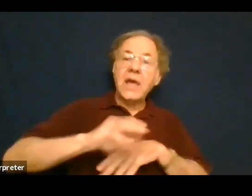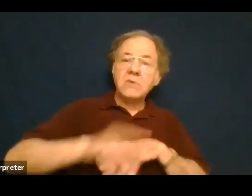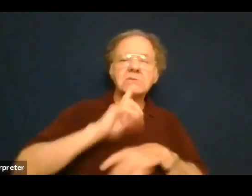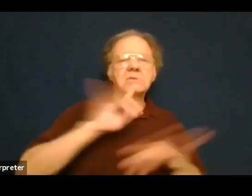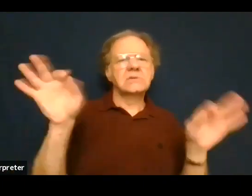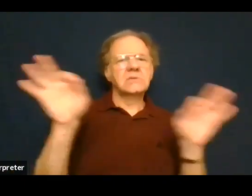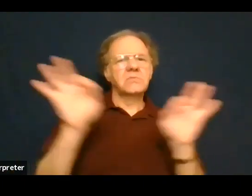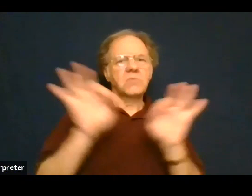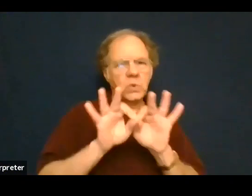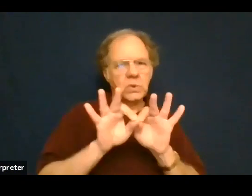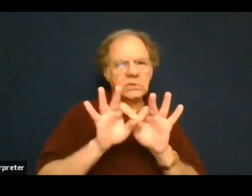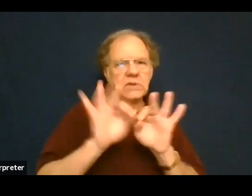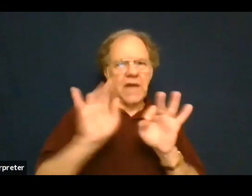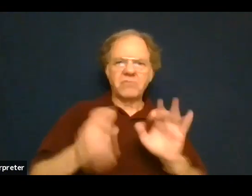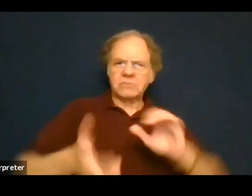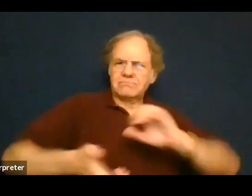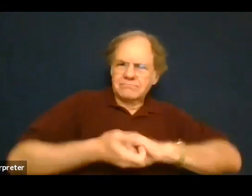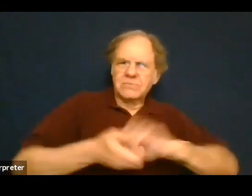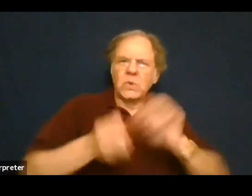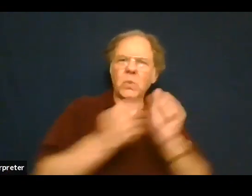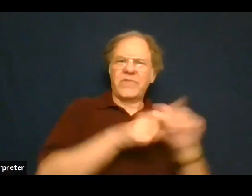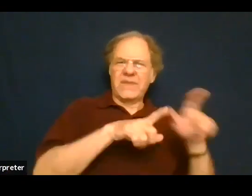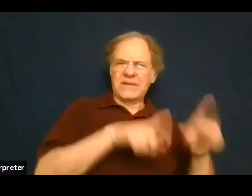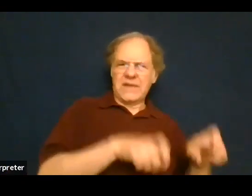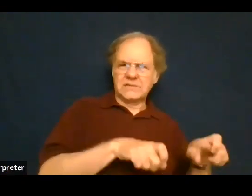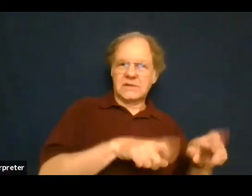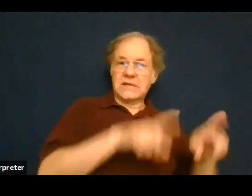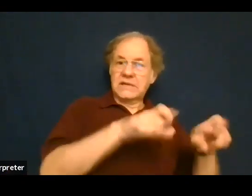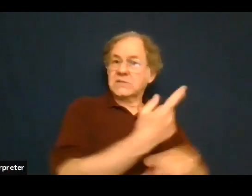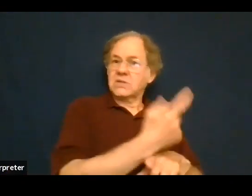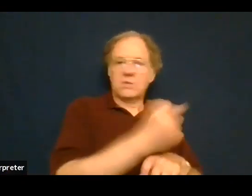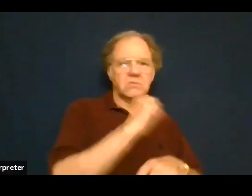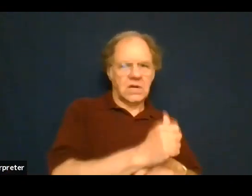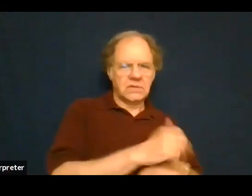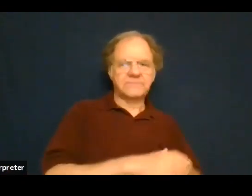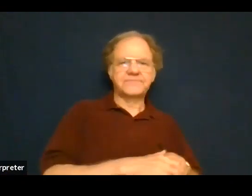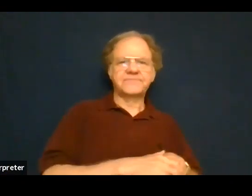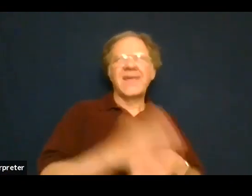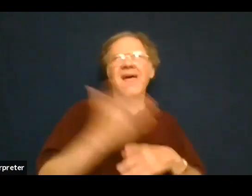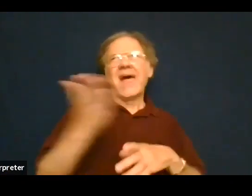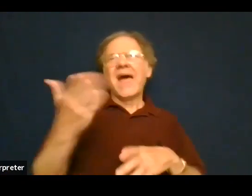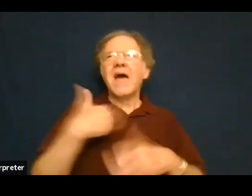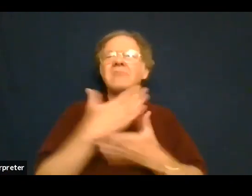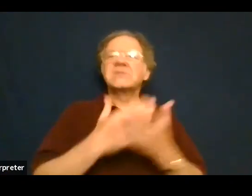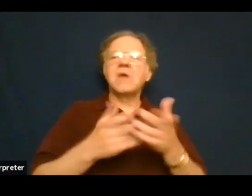with testing. Now we run into some regulatory issues with genetic counseling also.